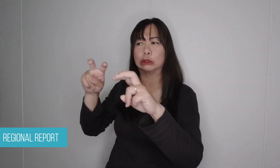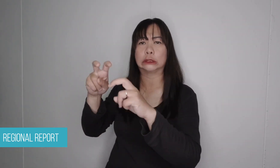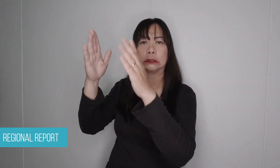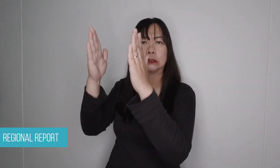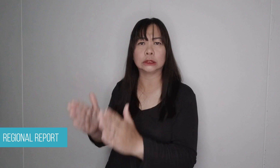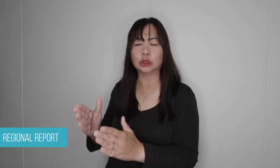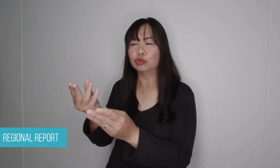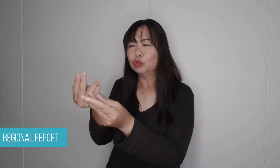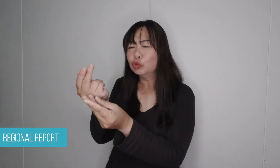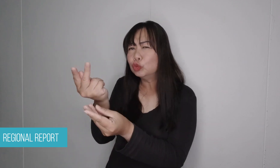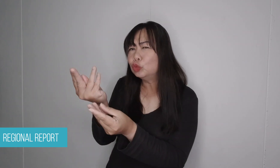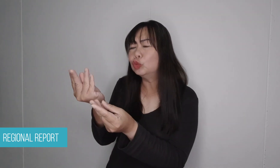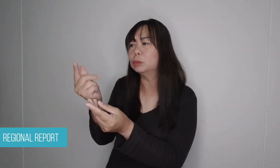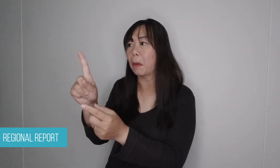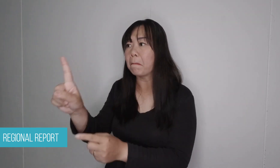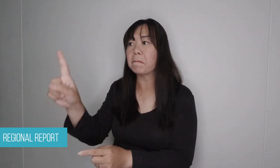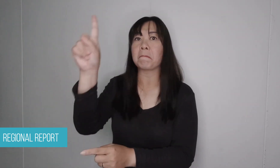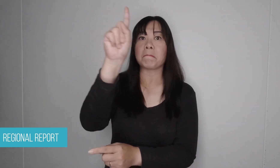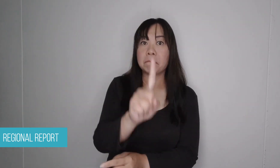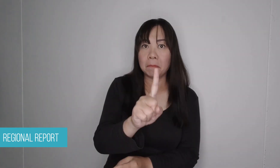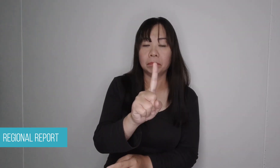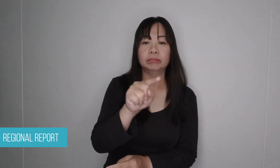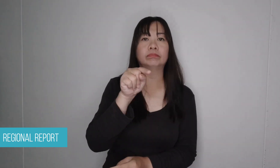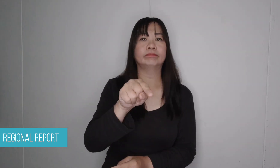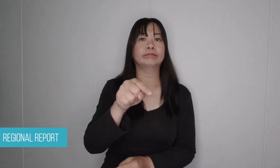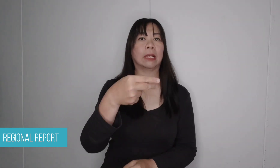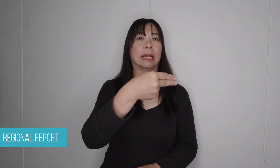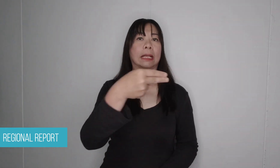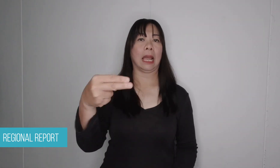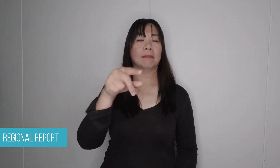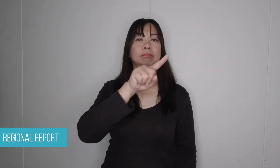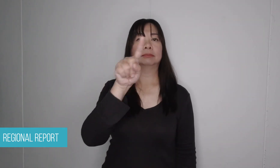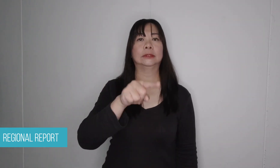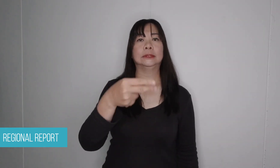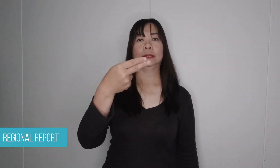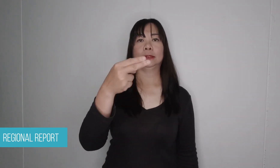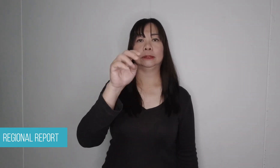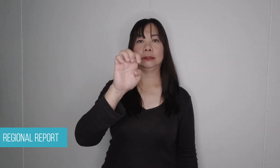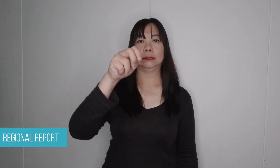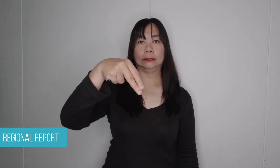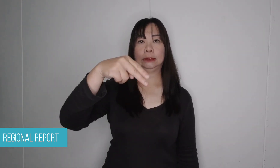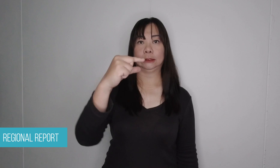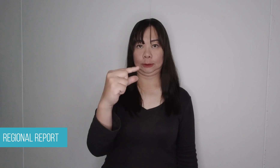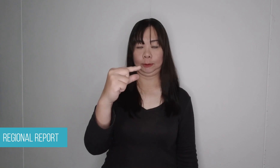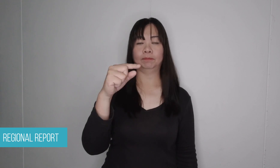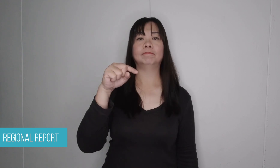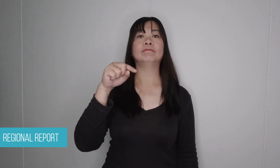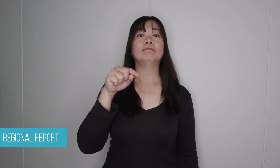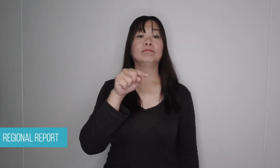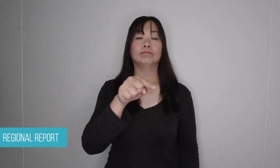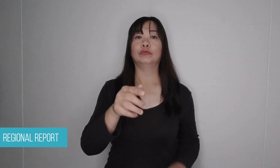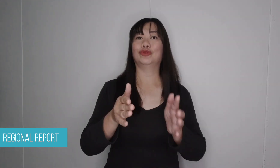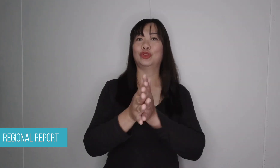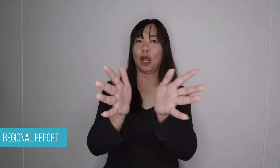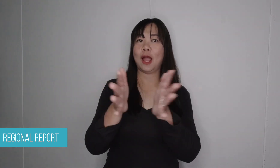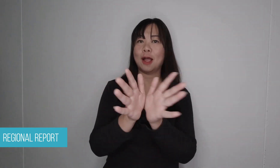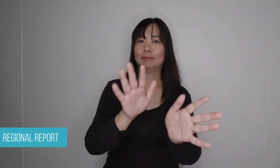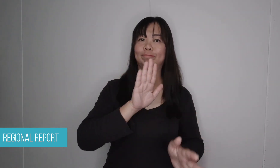researchers. One of them is Zheng. She shared her life story.